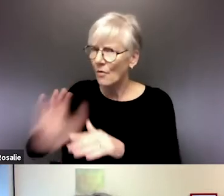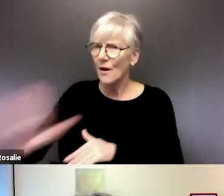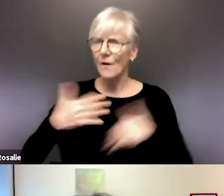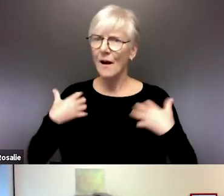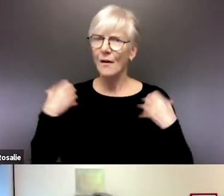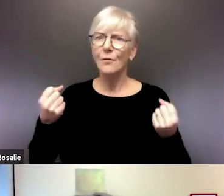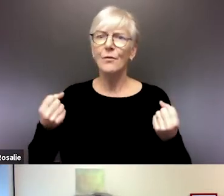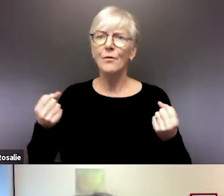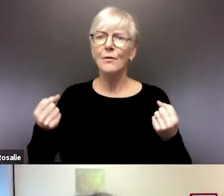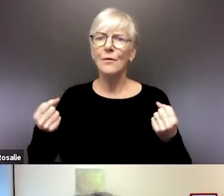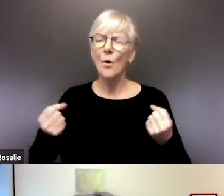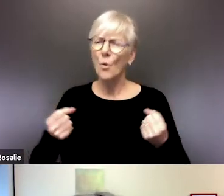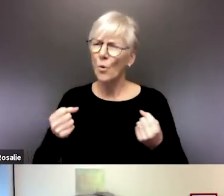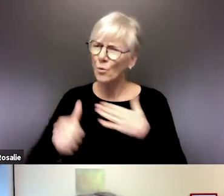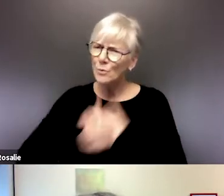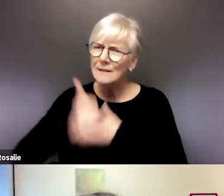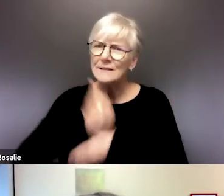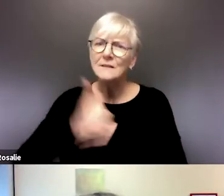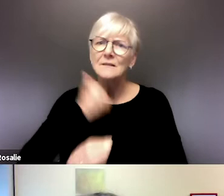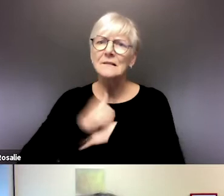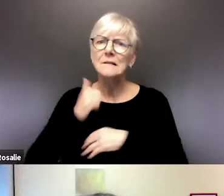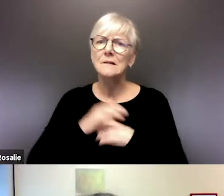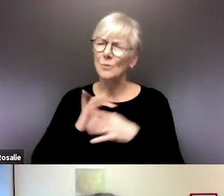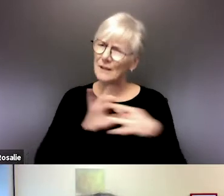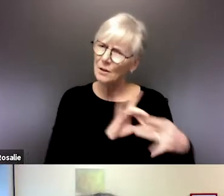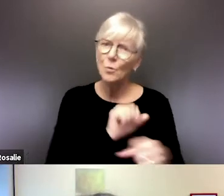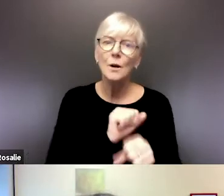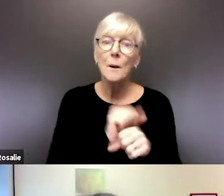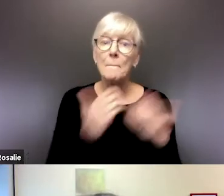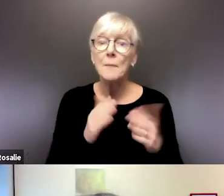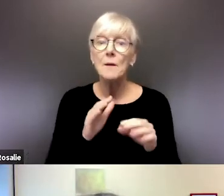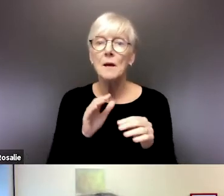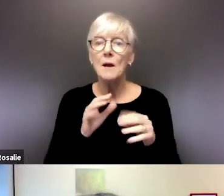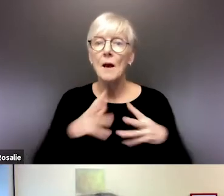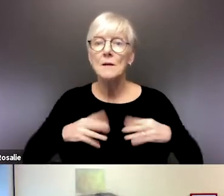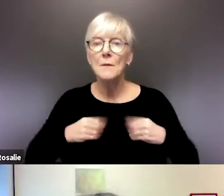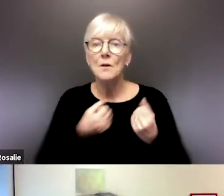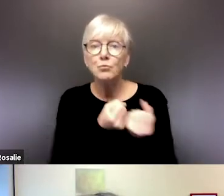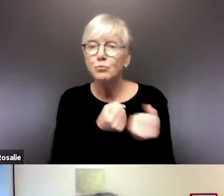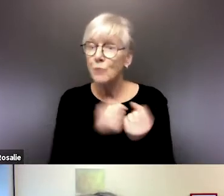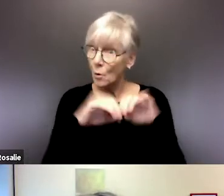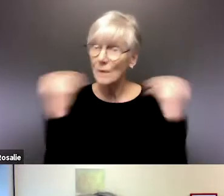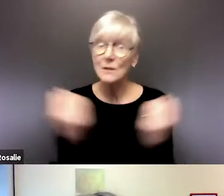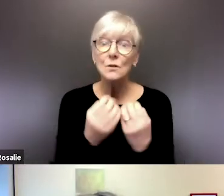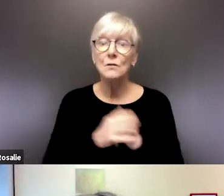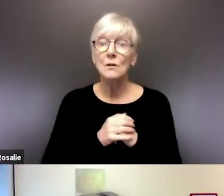willing to intervene in the work organization. It means adopting practices based on the analysis of